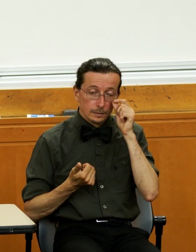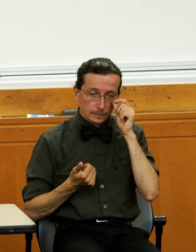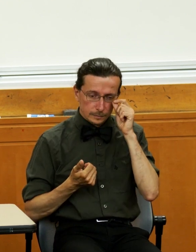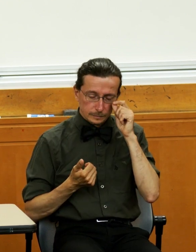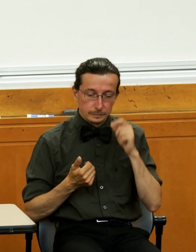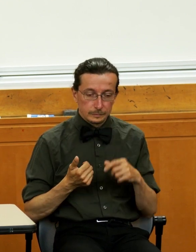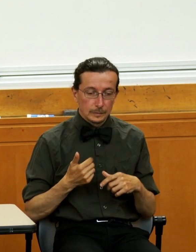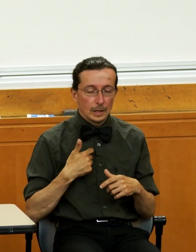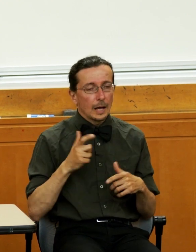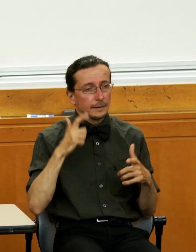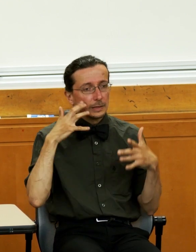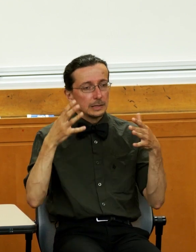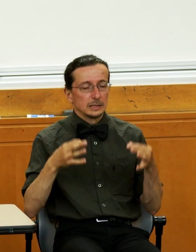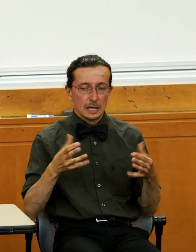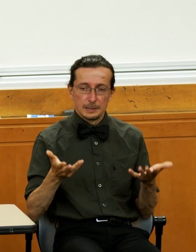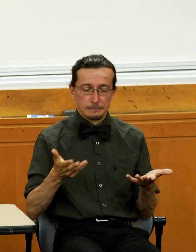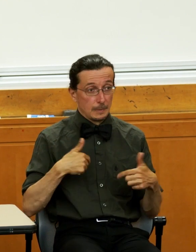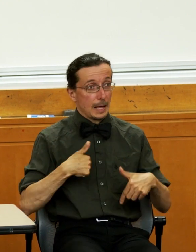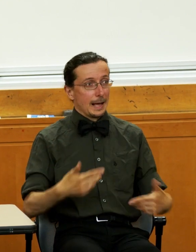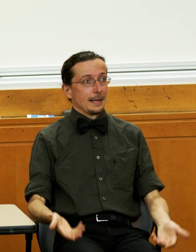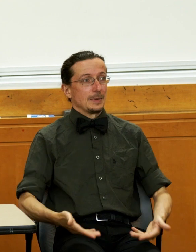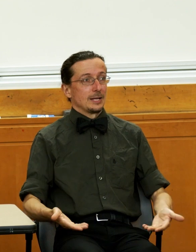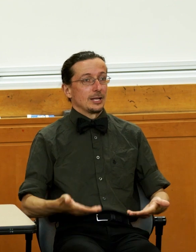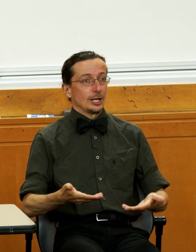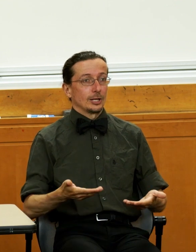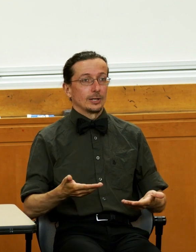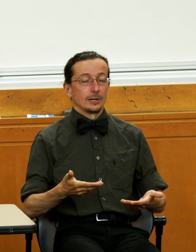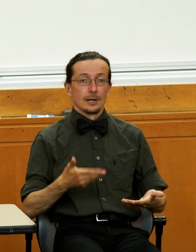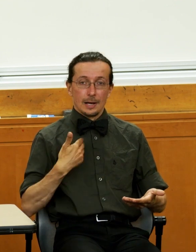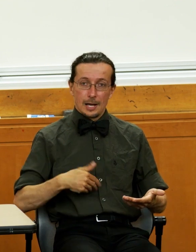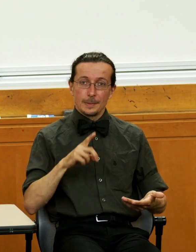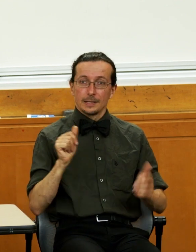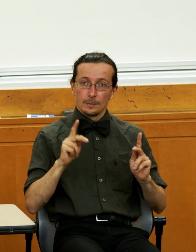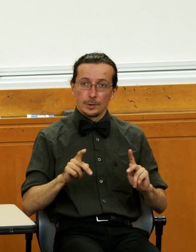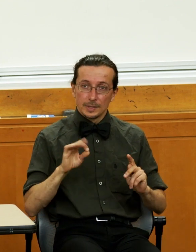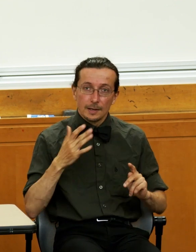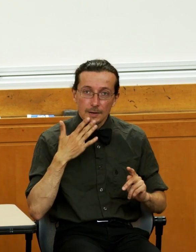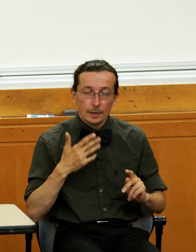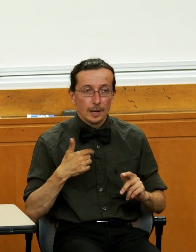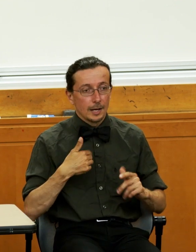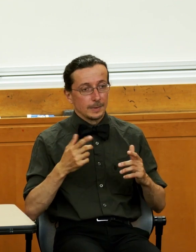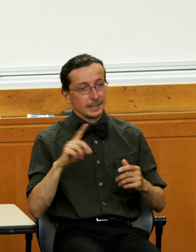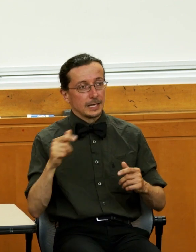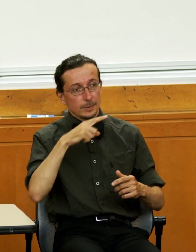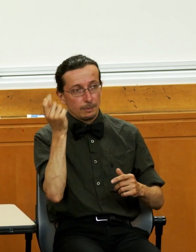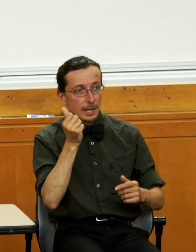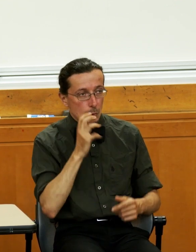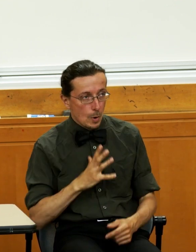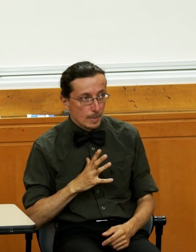decide that I'm here. I'm a disabled person of color. I'm a disabled black woman. I am who you